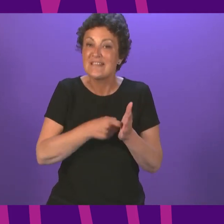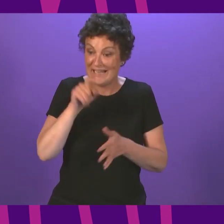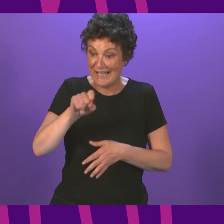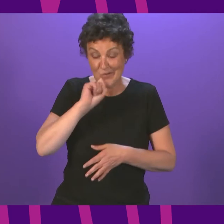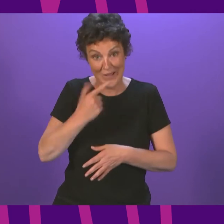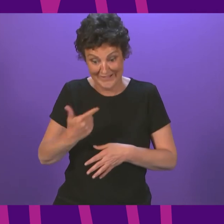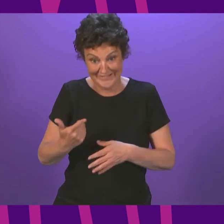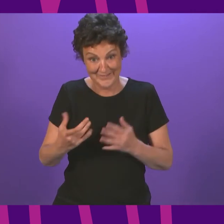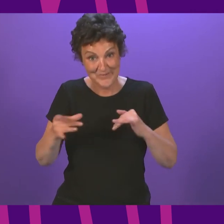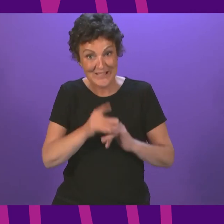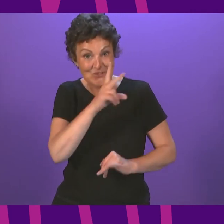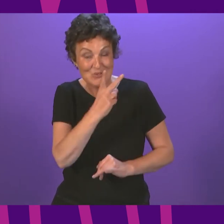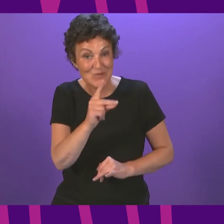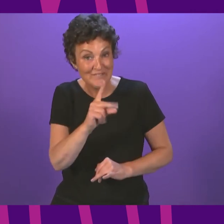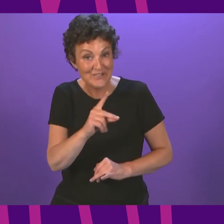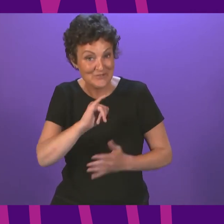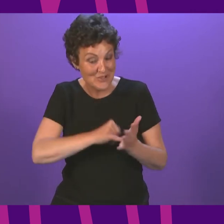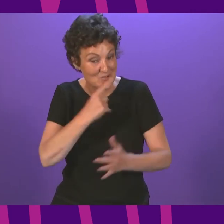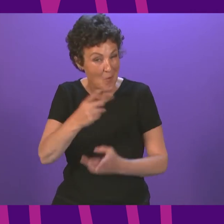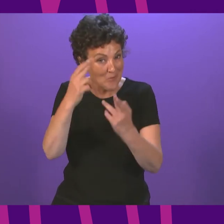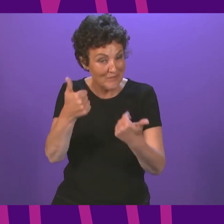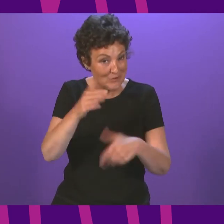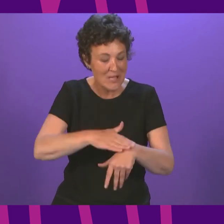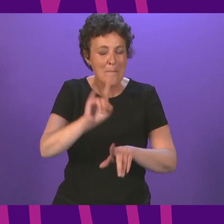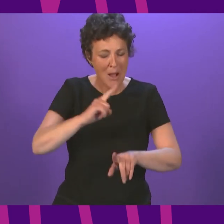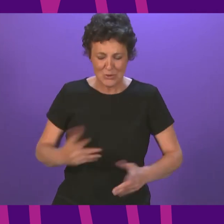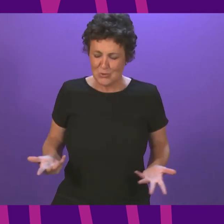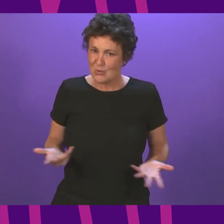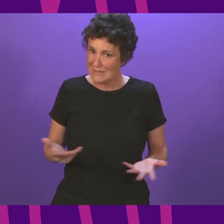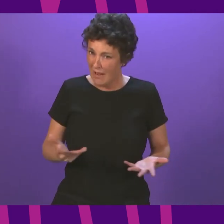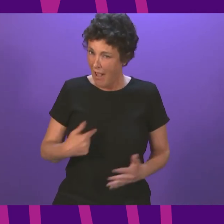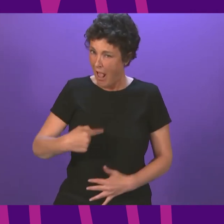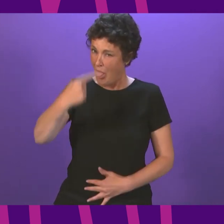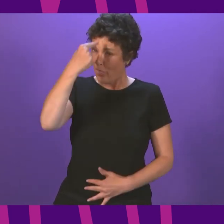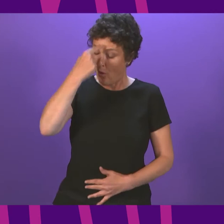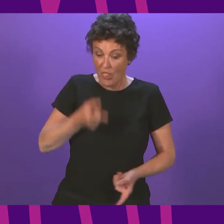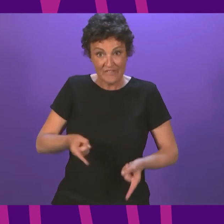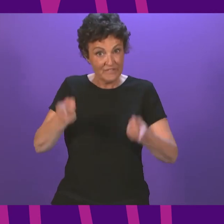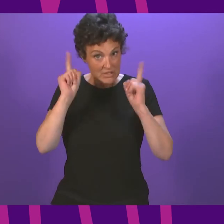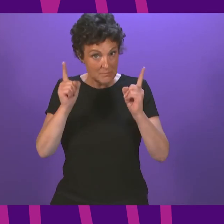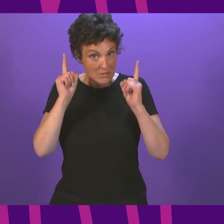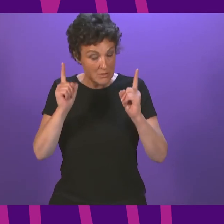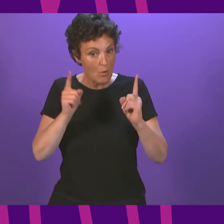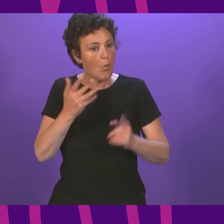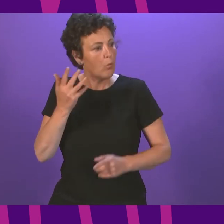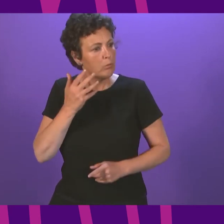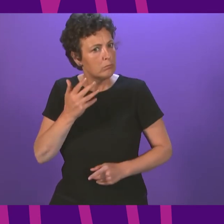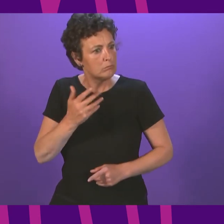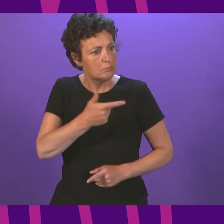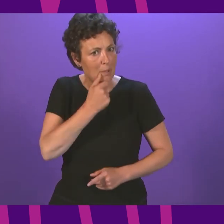I could be wrong, but when the First Minister addressed today the question of talking to